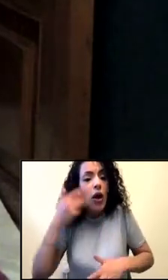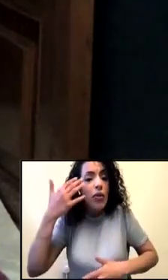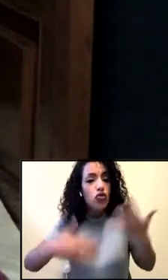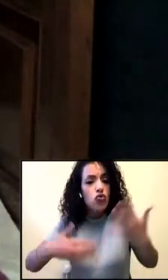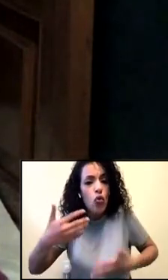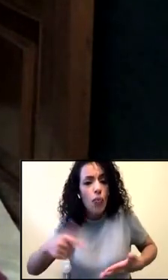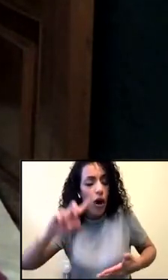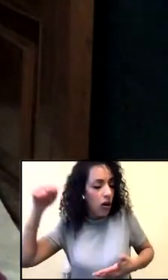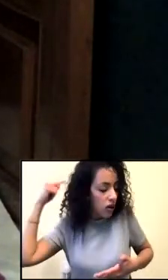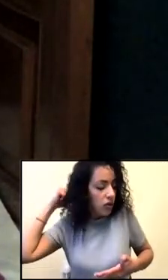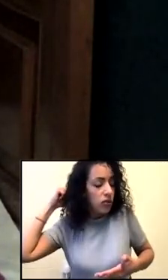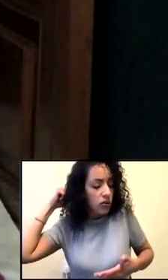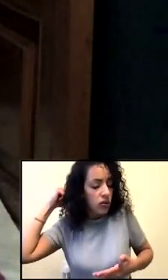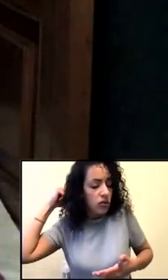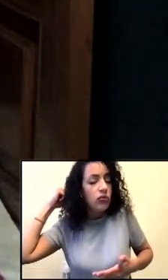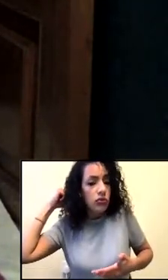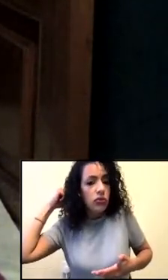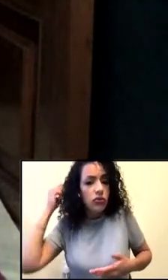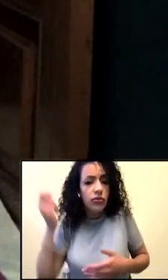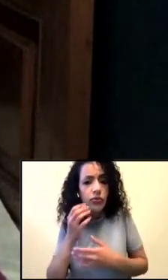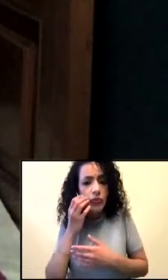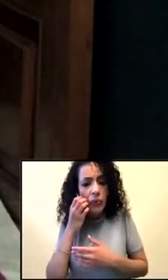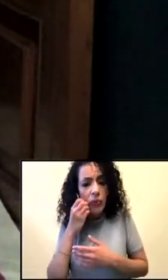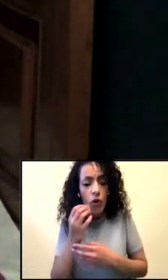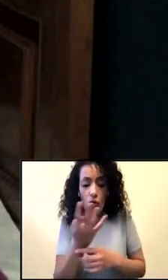as I mentioned earlier all four of my grandparents families migrated from what